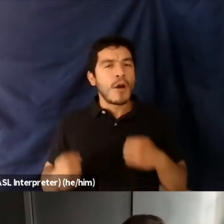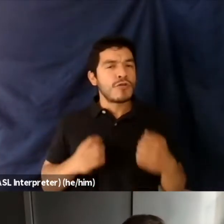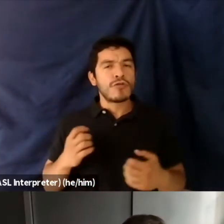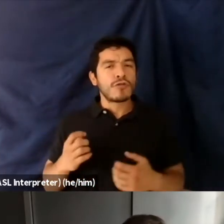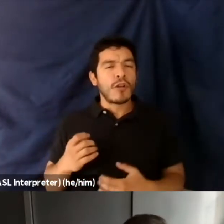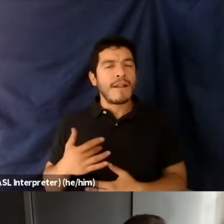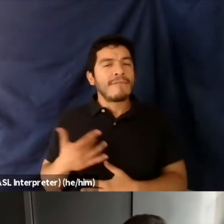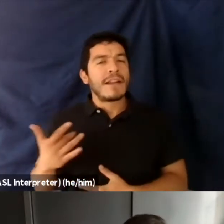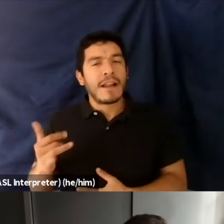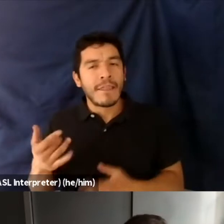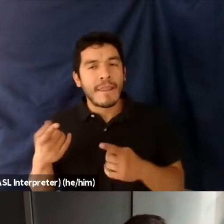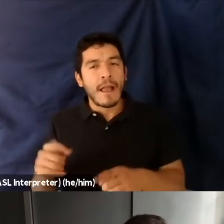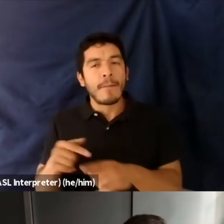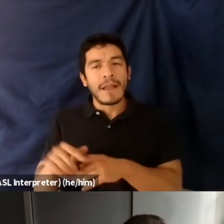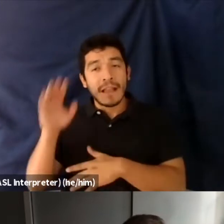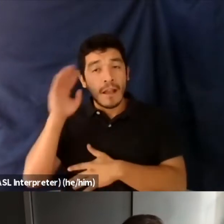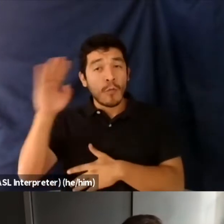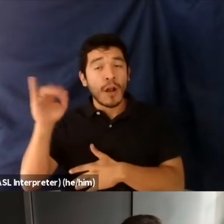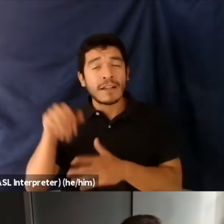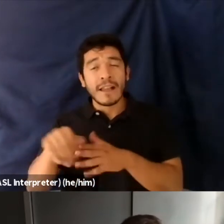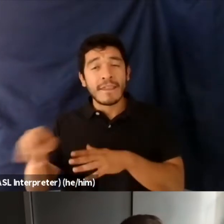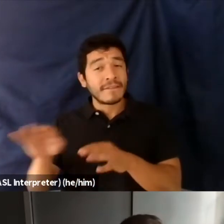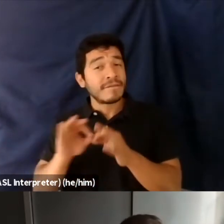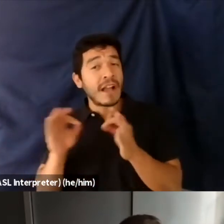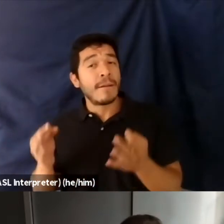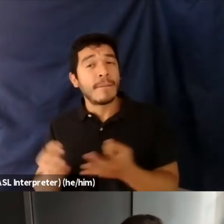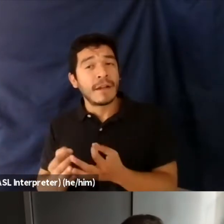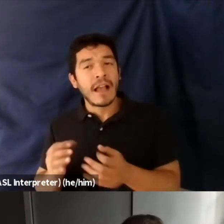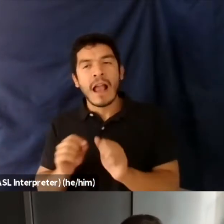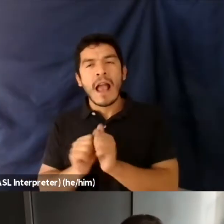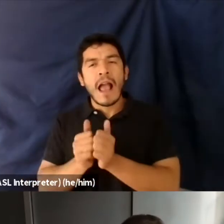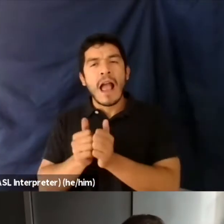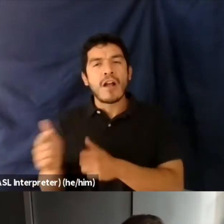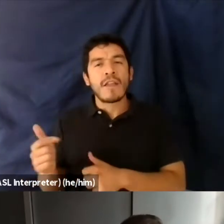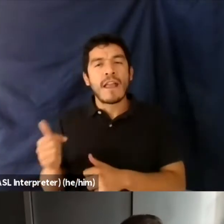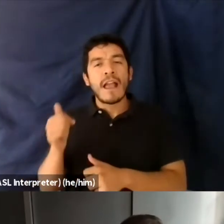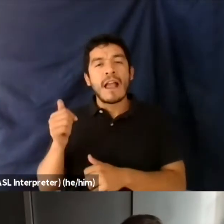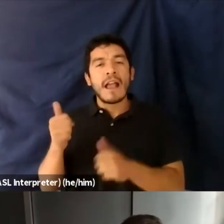within the myth that this family, you know, and how the game of telephone over the years changes